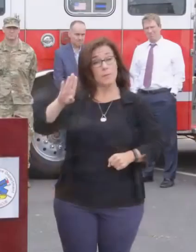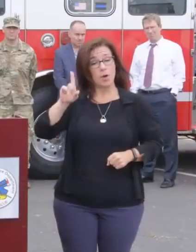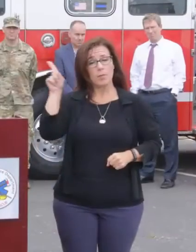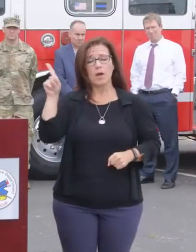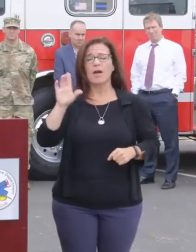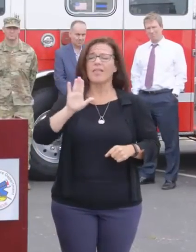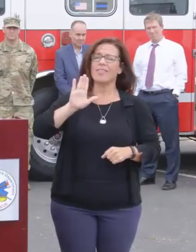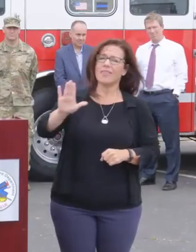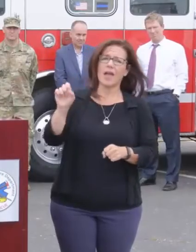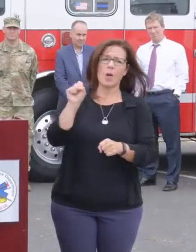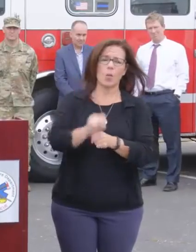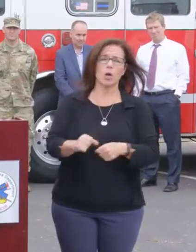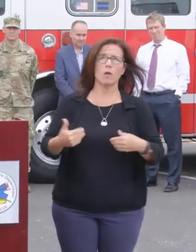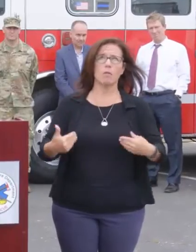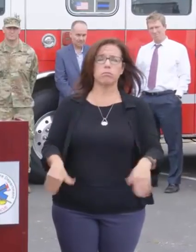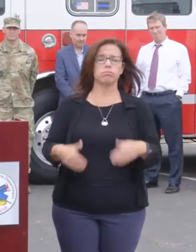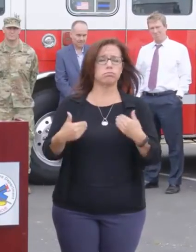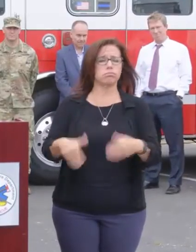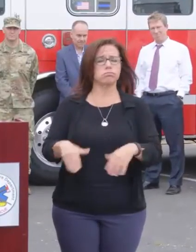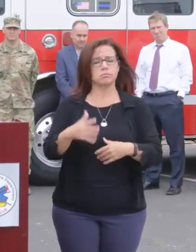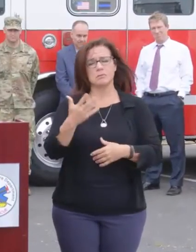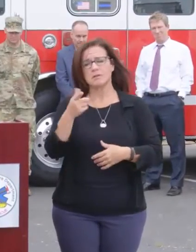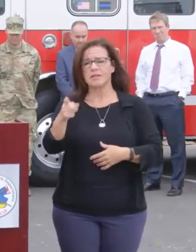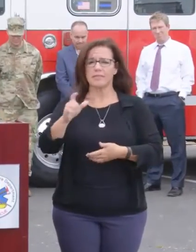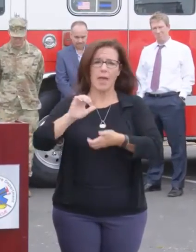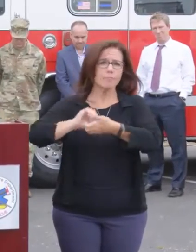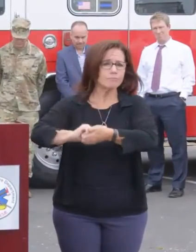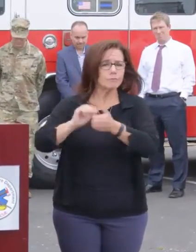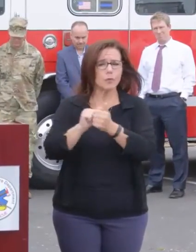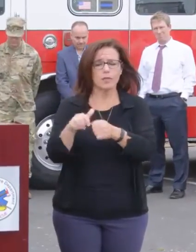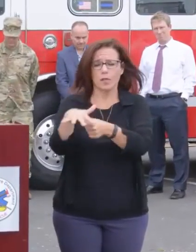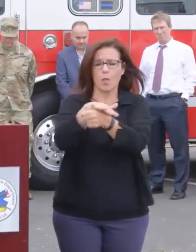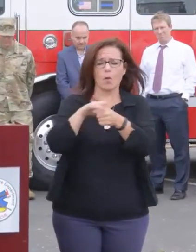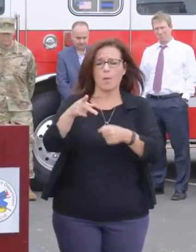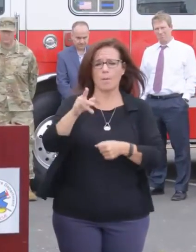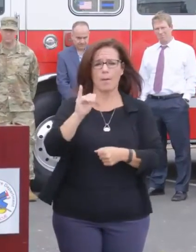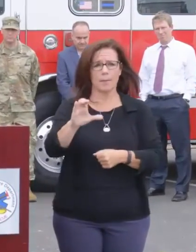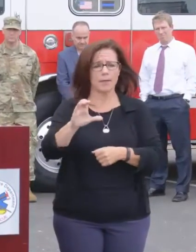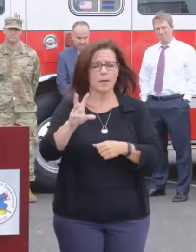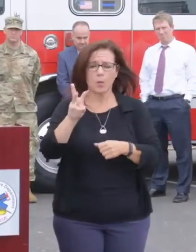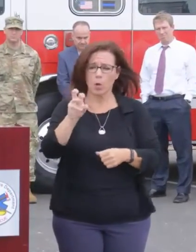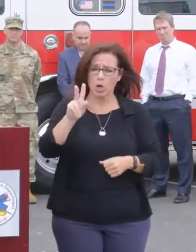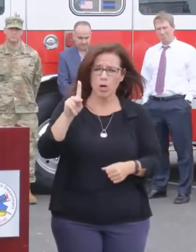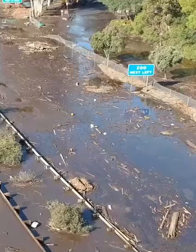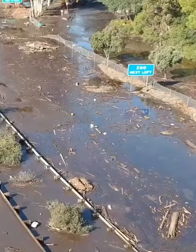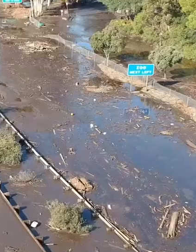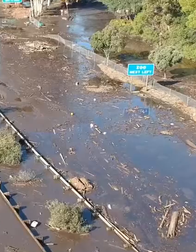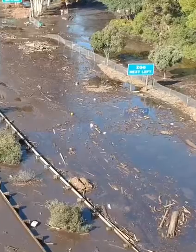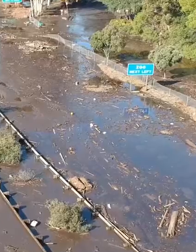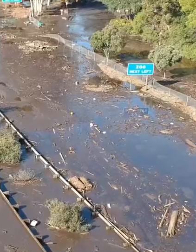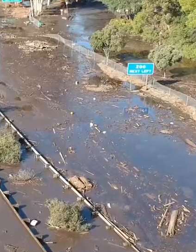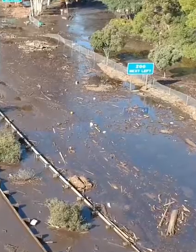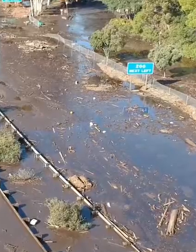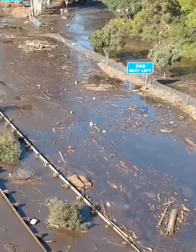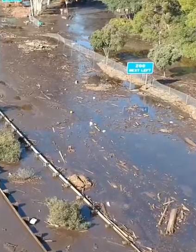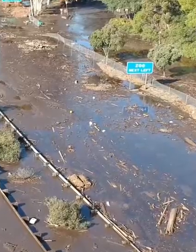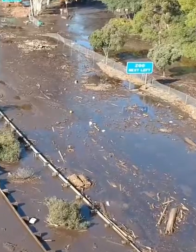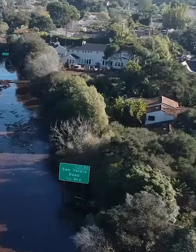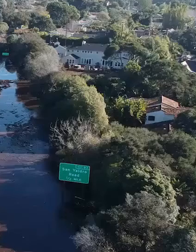Huge efforts working with local Public Works, county offices, to get mud debris moved out,